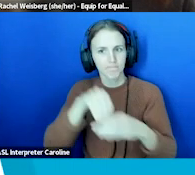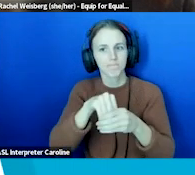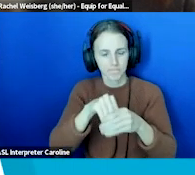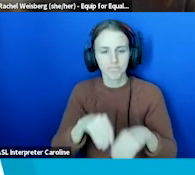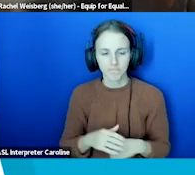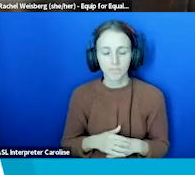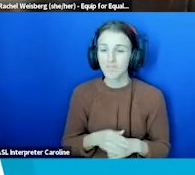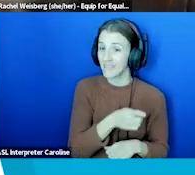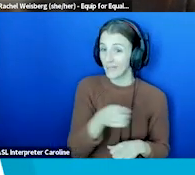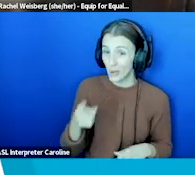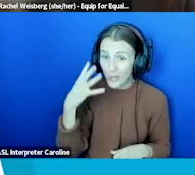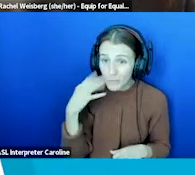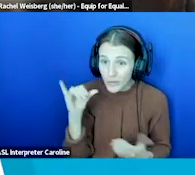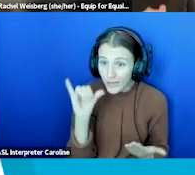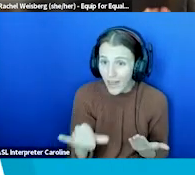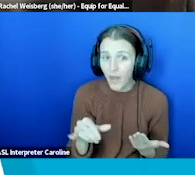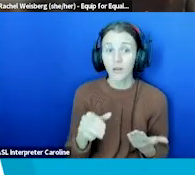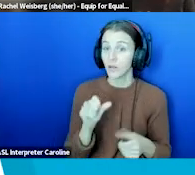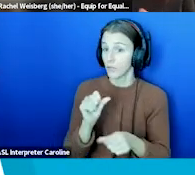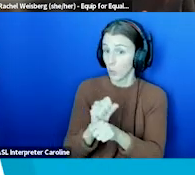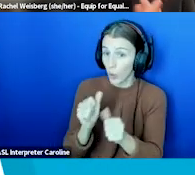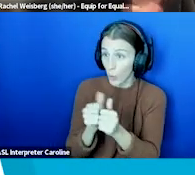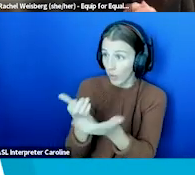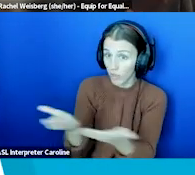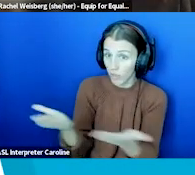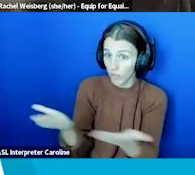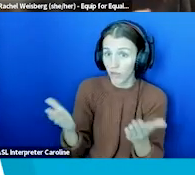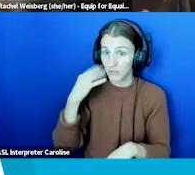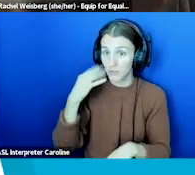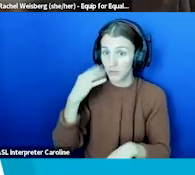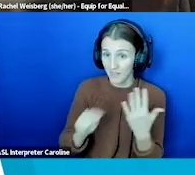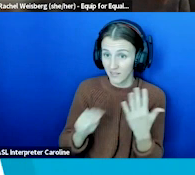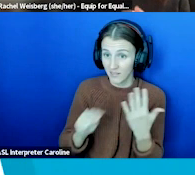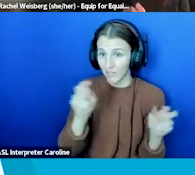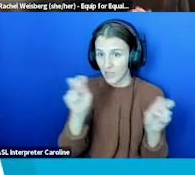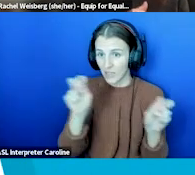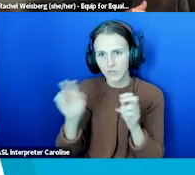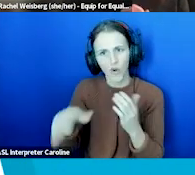HELPFUL FACILITATOR AND WE CAN HELP WHEN THEIR FILE IS CLOSED.